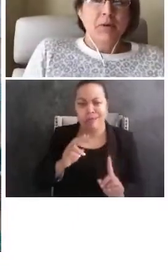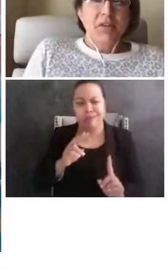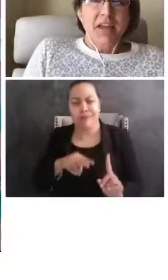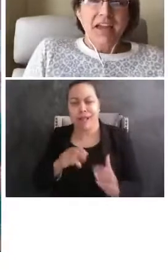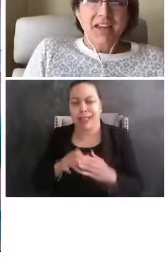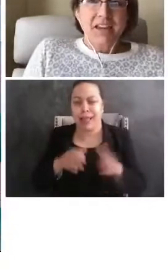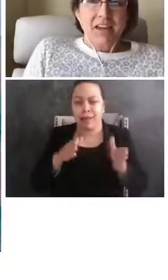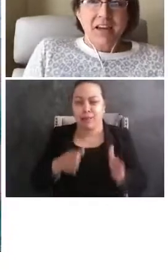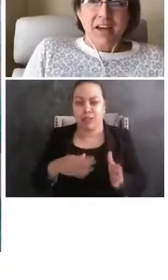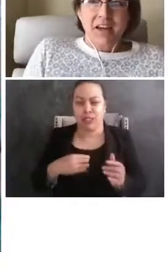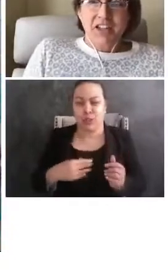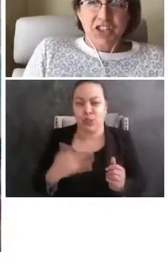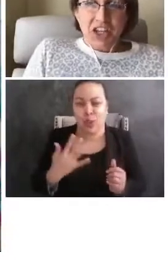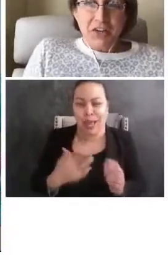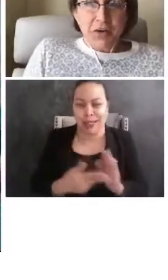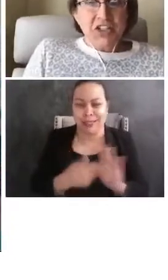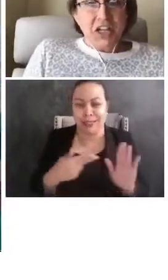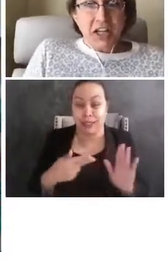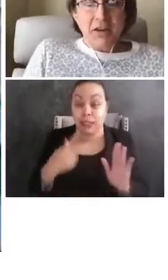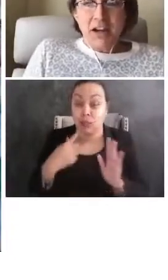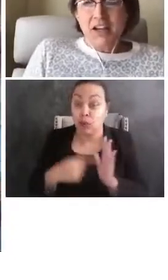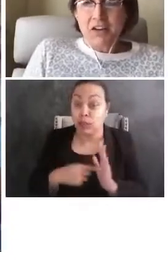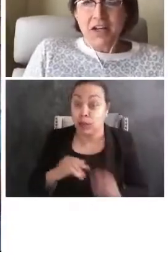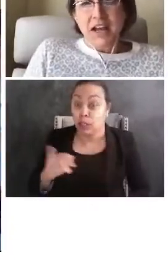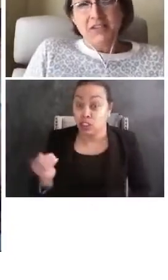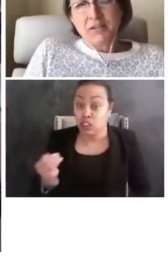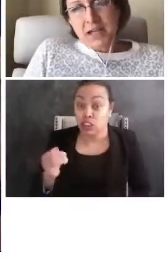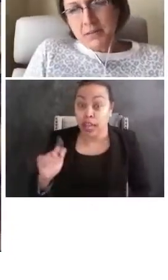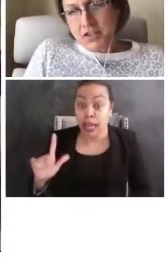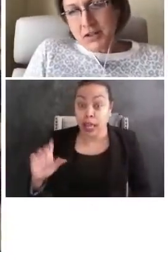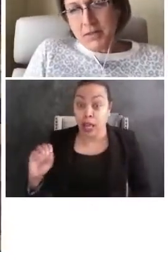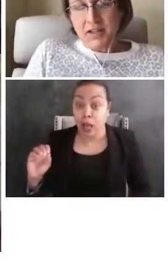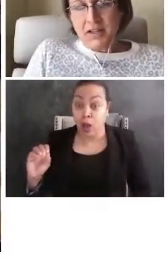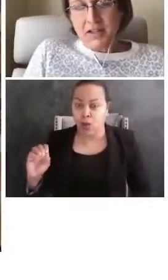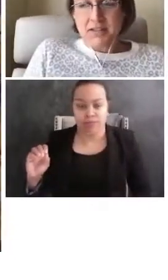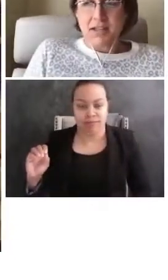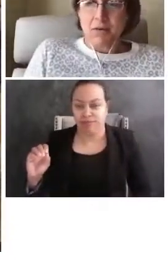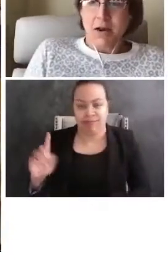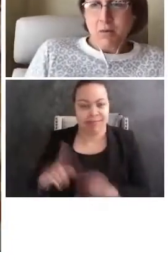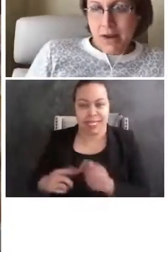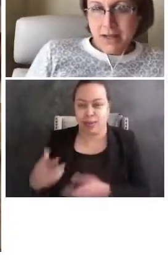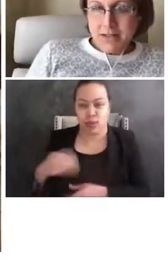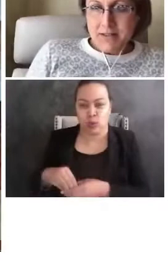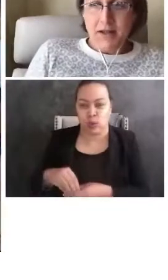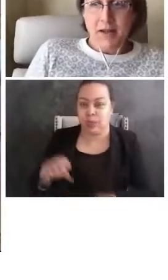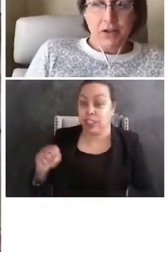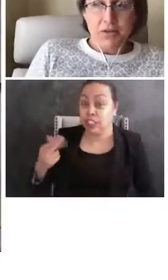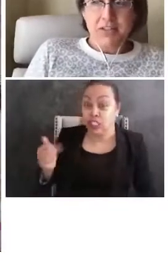People like J. Lo and Shakira I could not have in my imagery because they were not Eurocentric